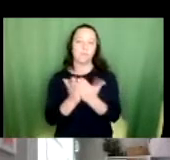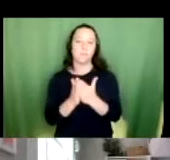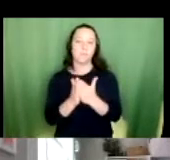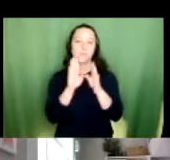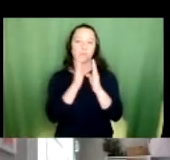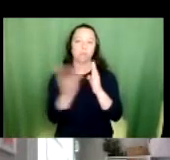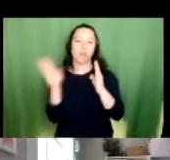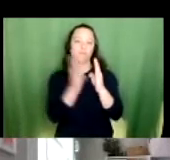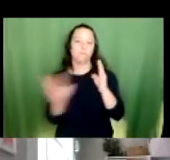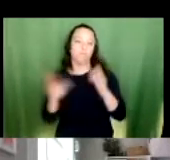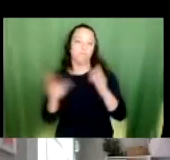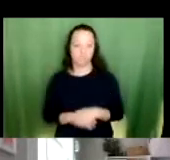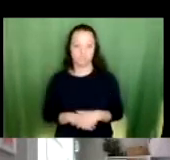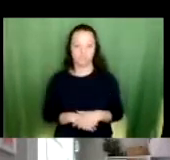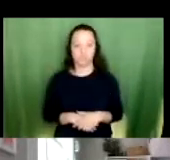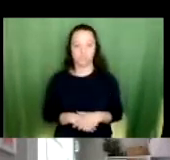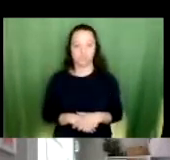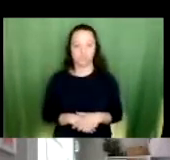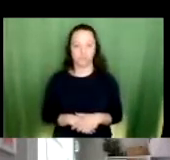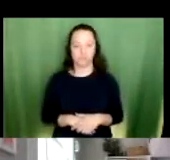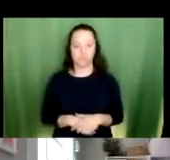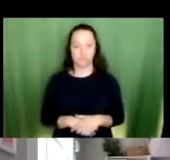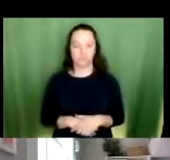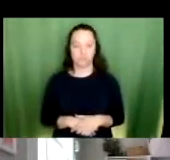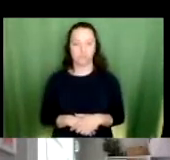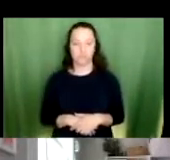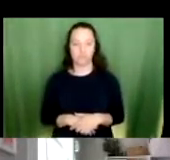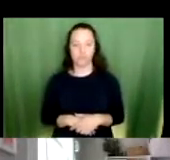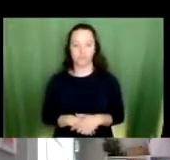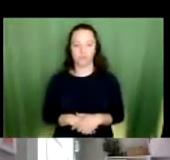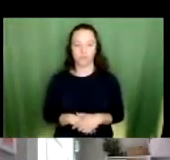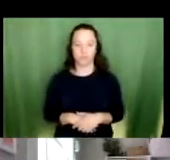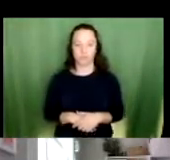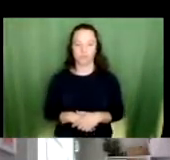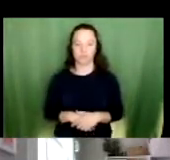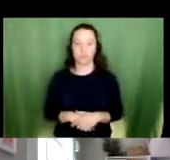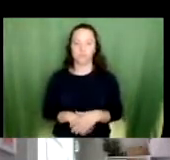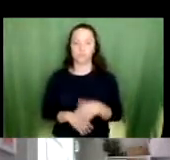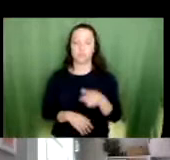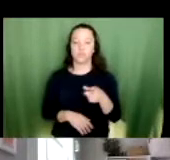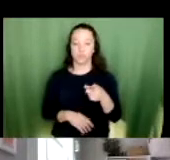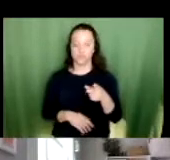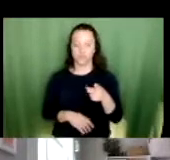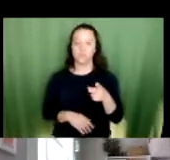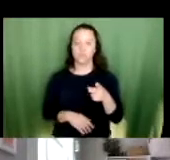I'd like to begin with a program that we have coming up this Saturday which is our first